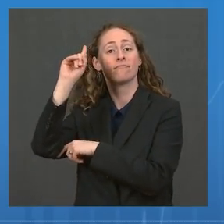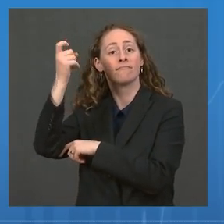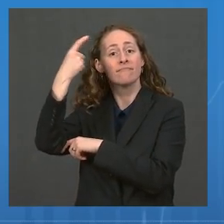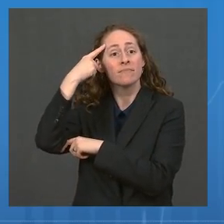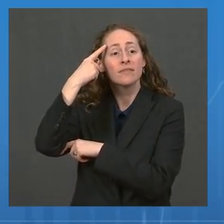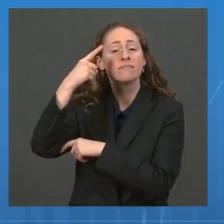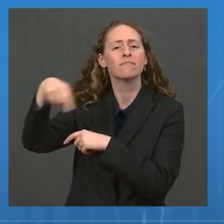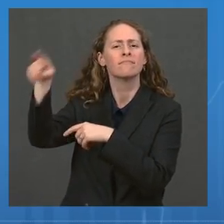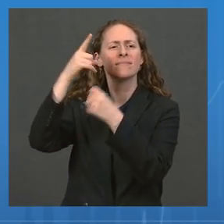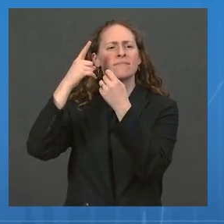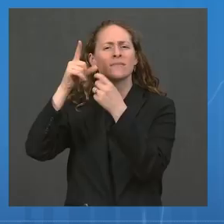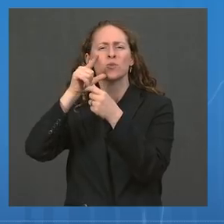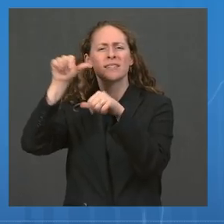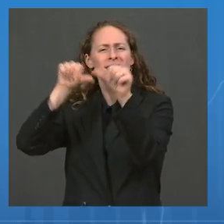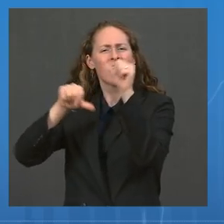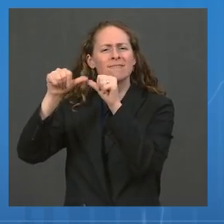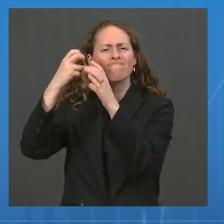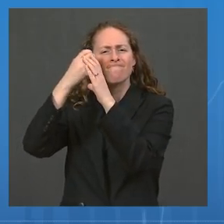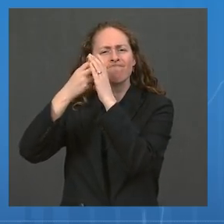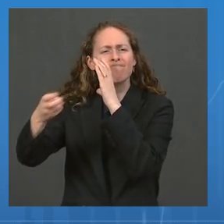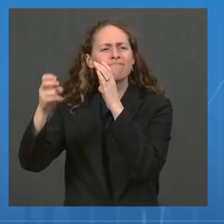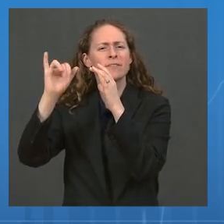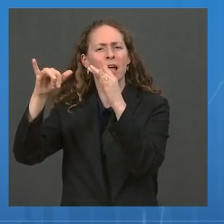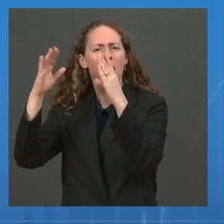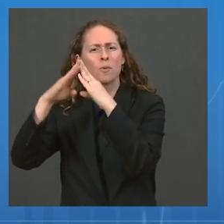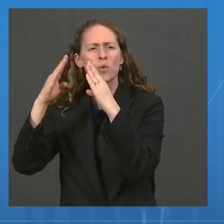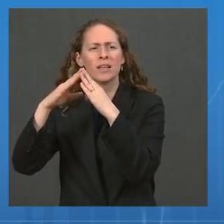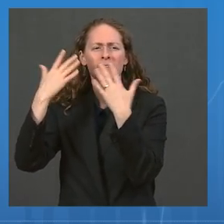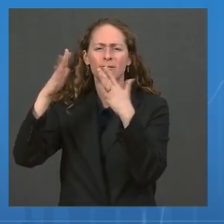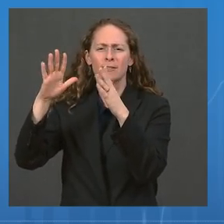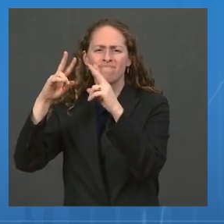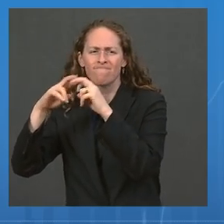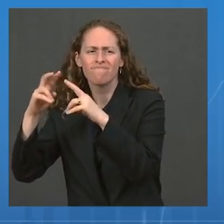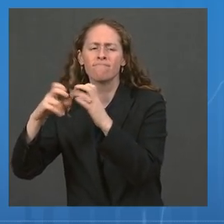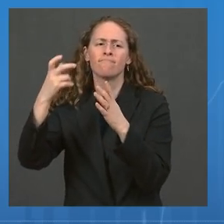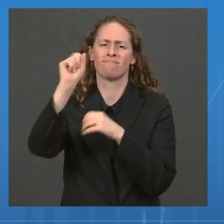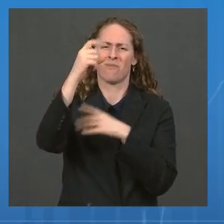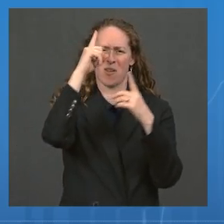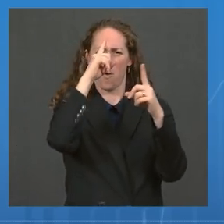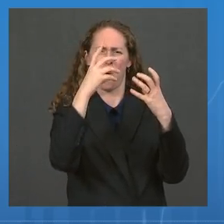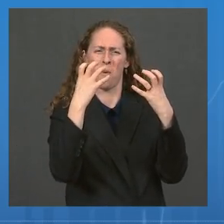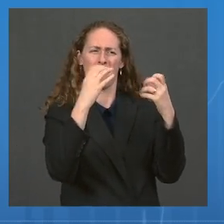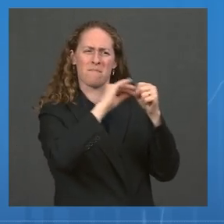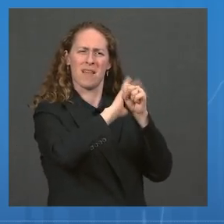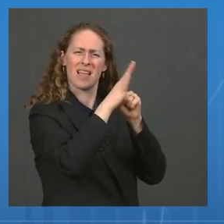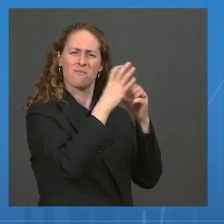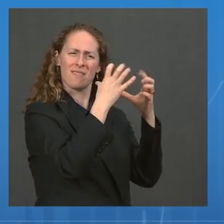to move us out of this pandemic, to stop the spread of infection, to keep people out of the hospital,